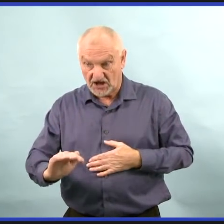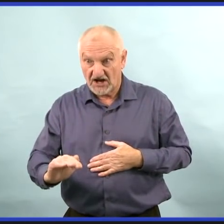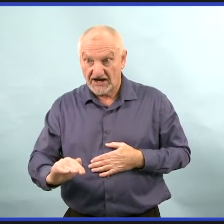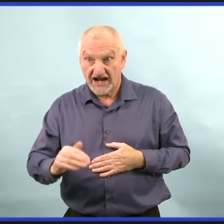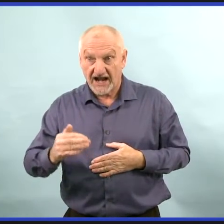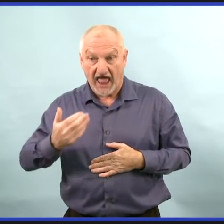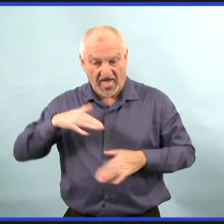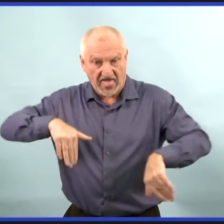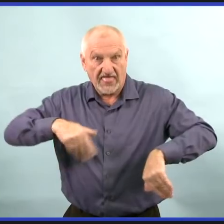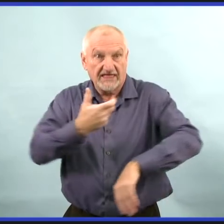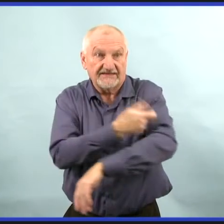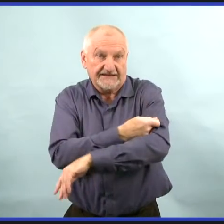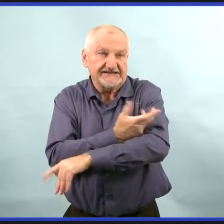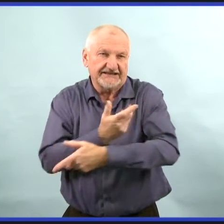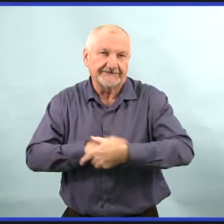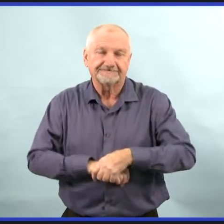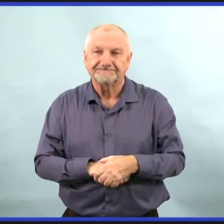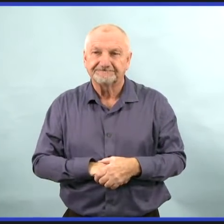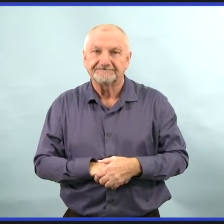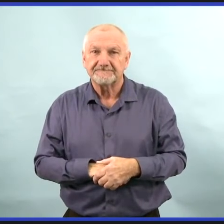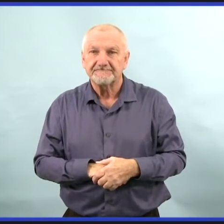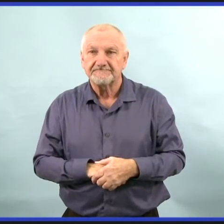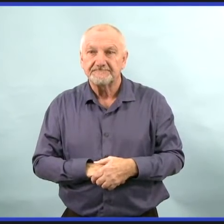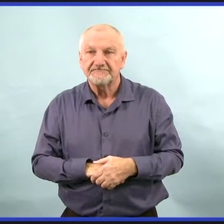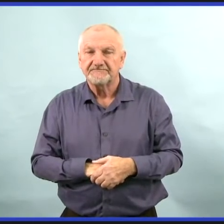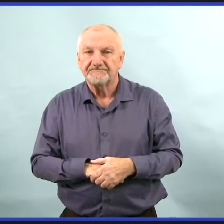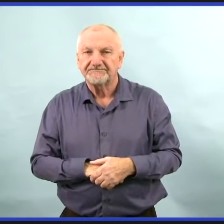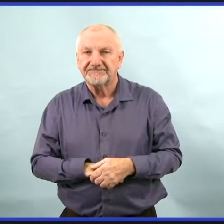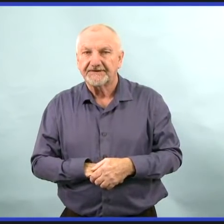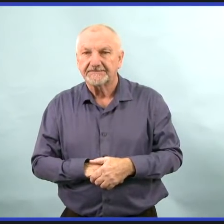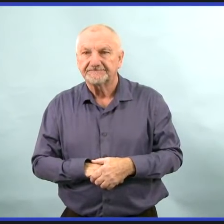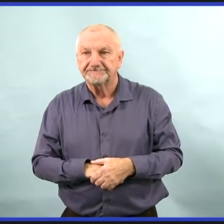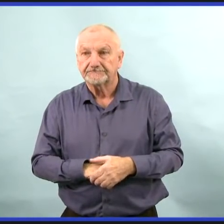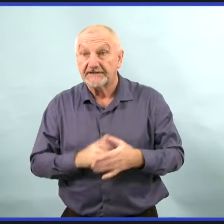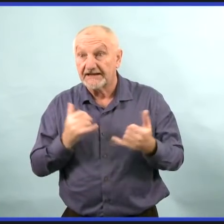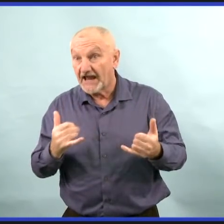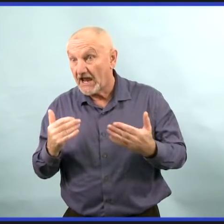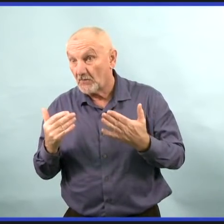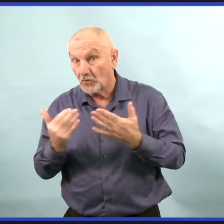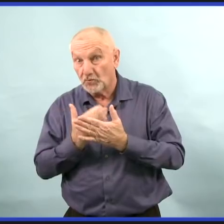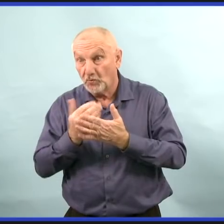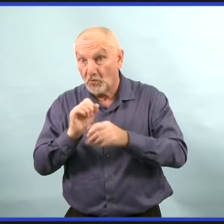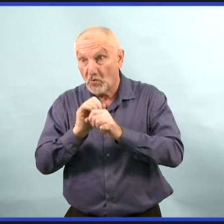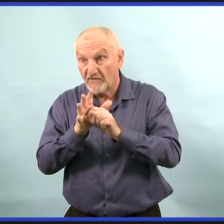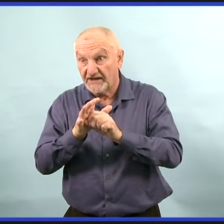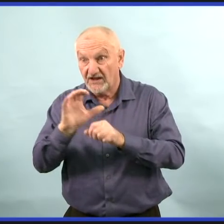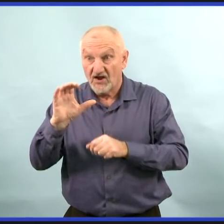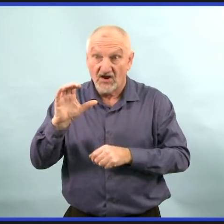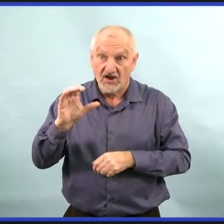since then we've had the concern of the omicron variant variant has that dampened your optimism a